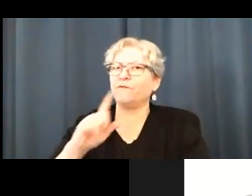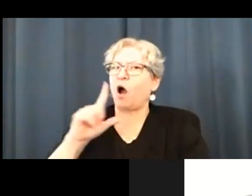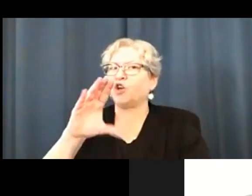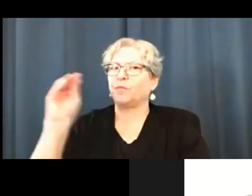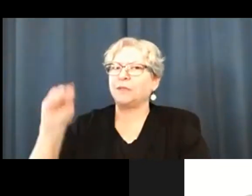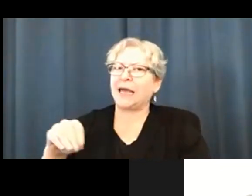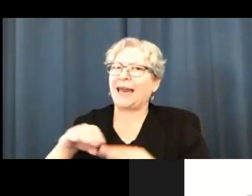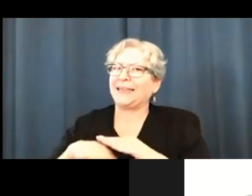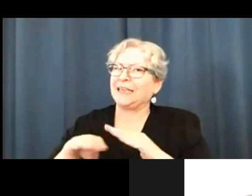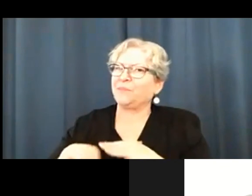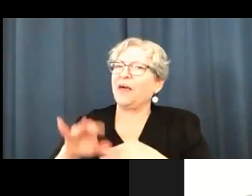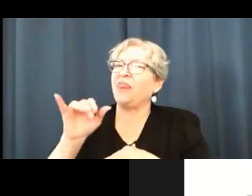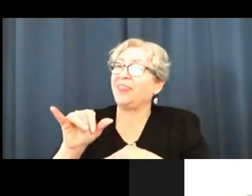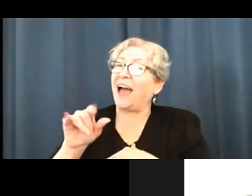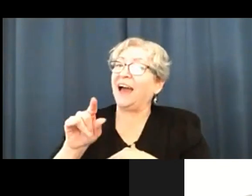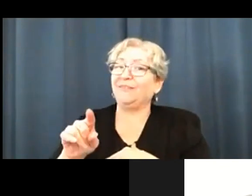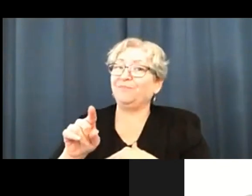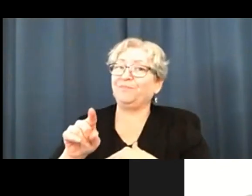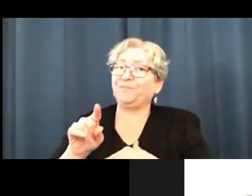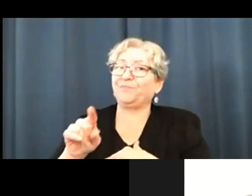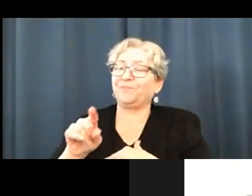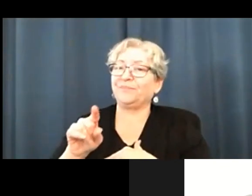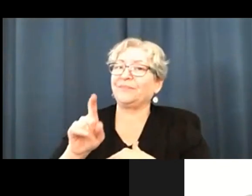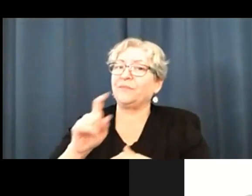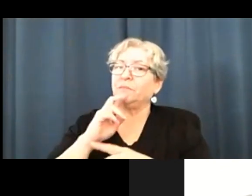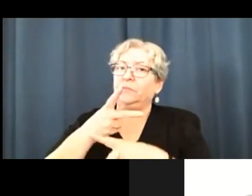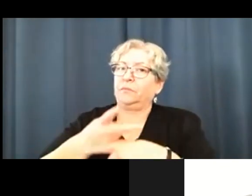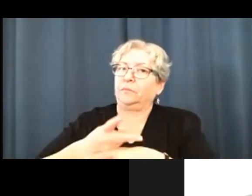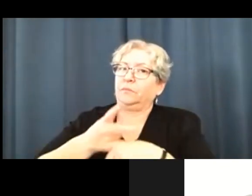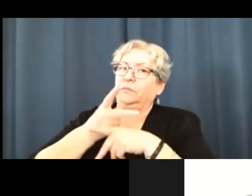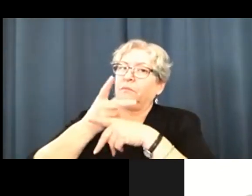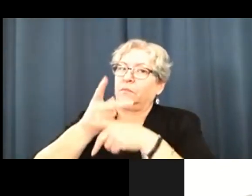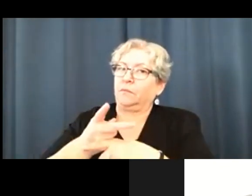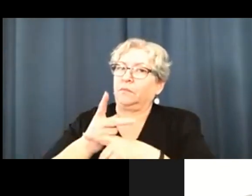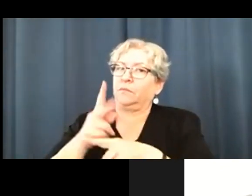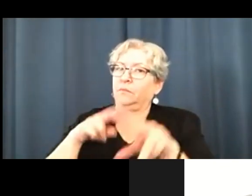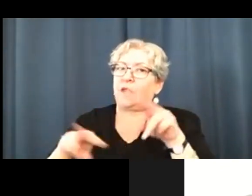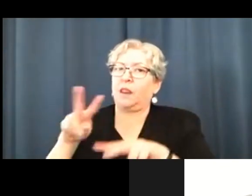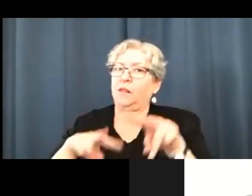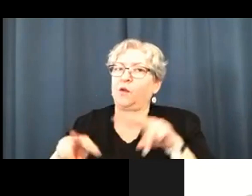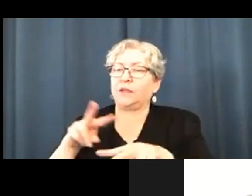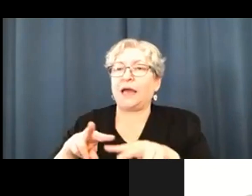Those need to be very carefully examined. And the only way to do that